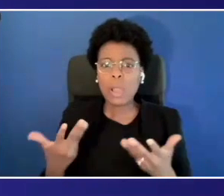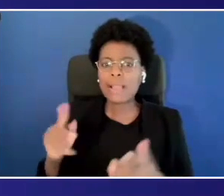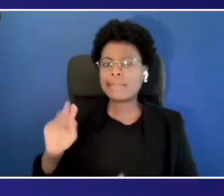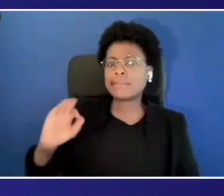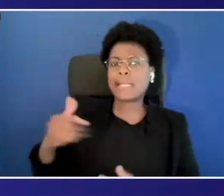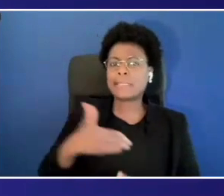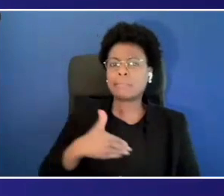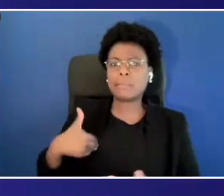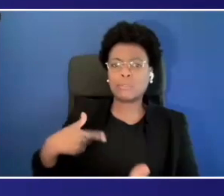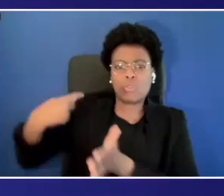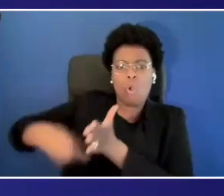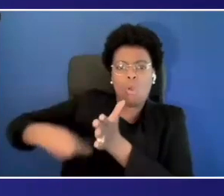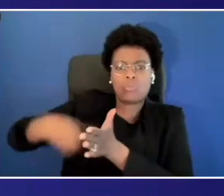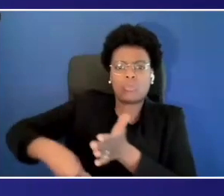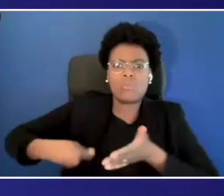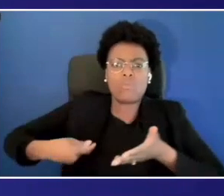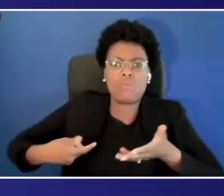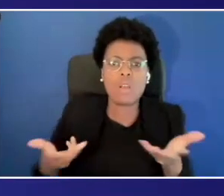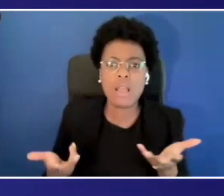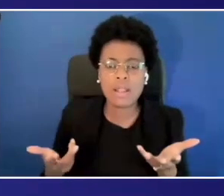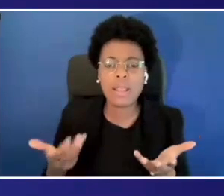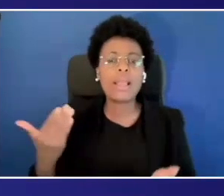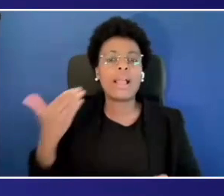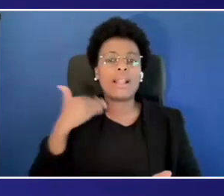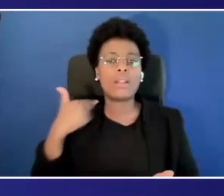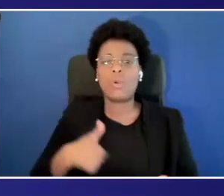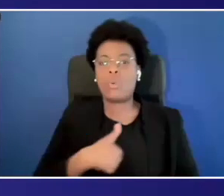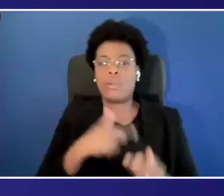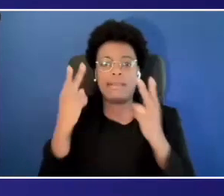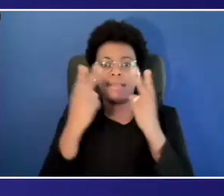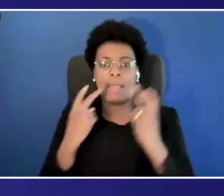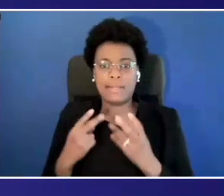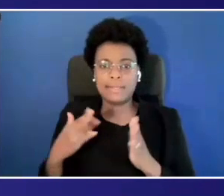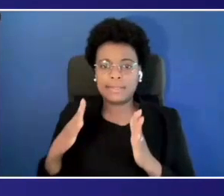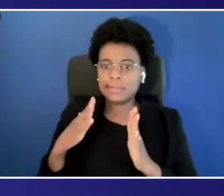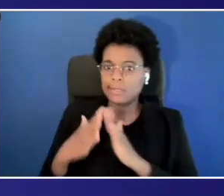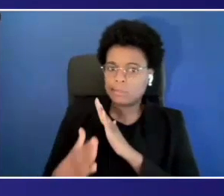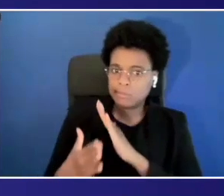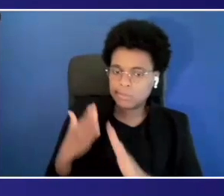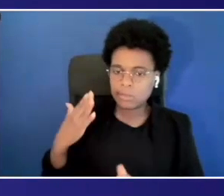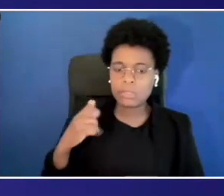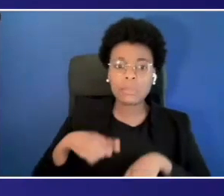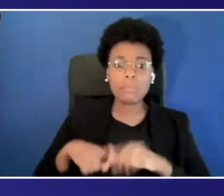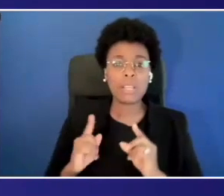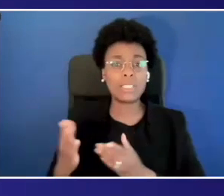Now I know we are a capitalist community in a capitalist country, but services rendered do still have value.